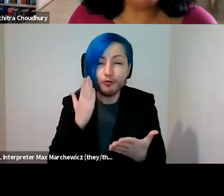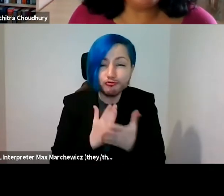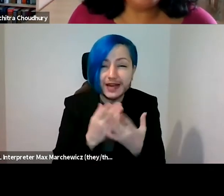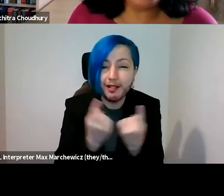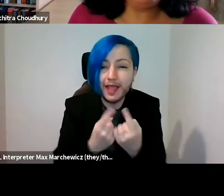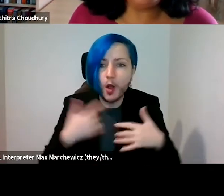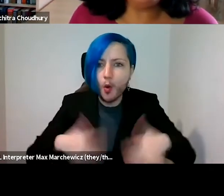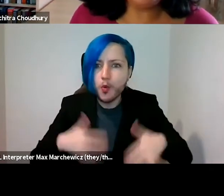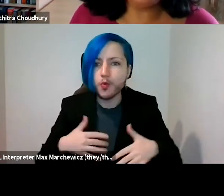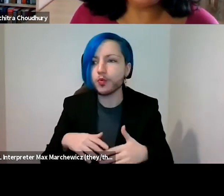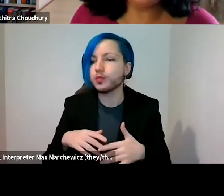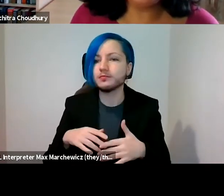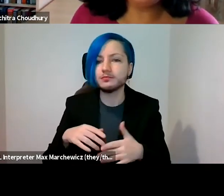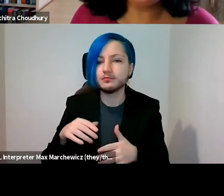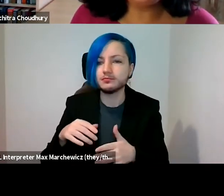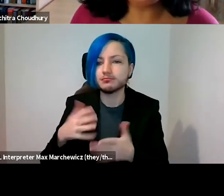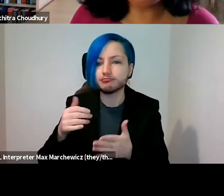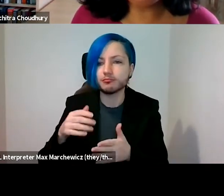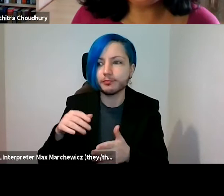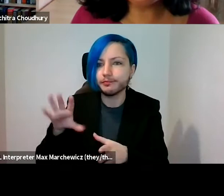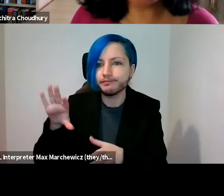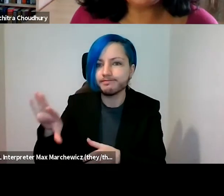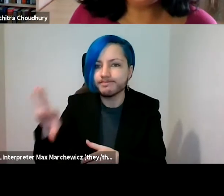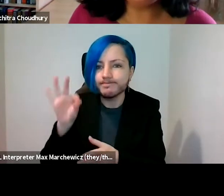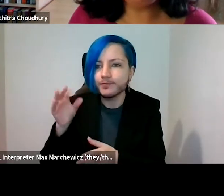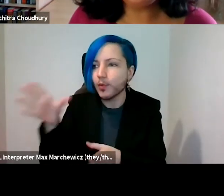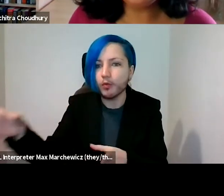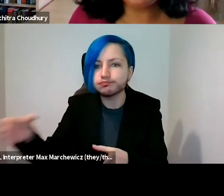up in far off places, but I think it's radically important